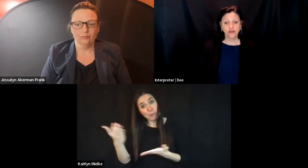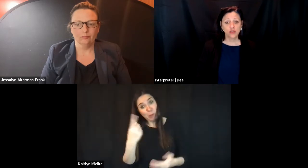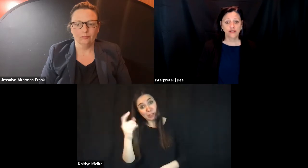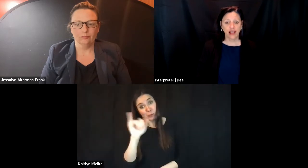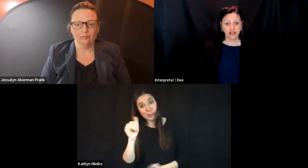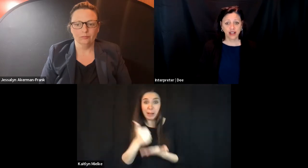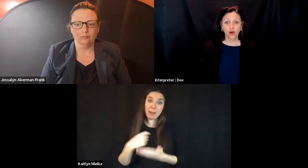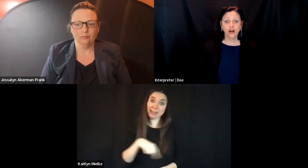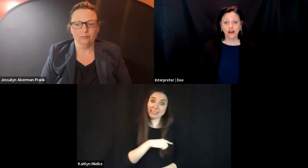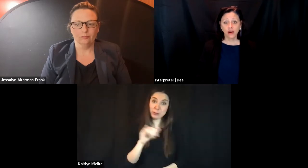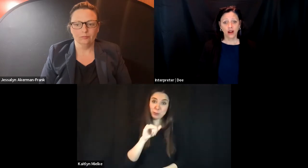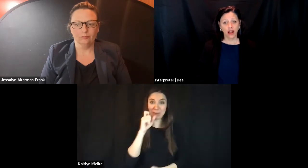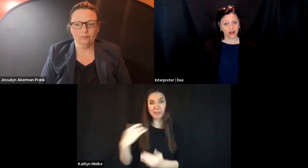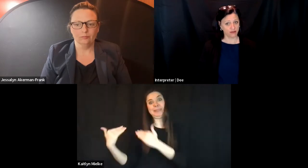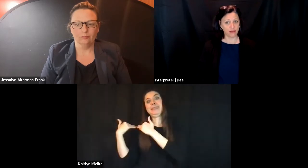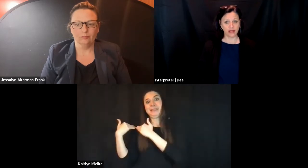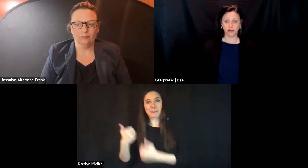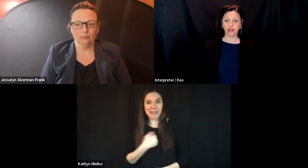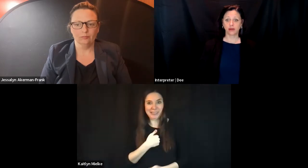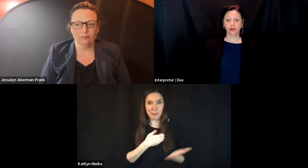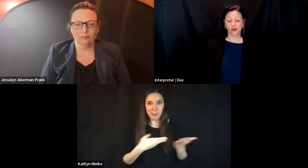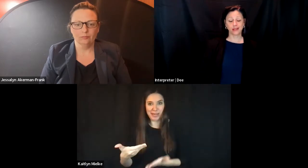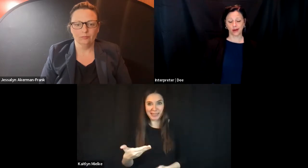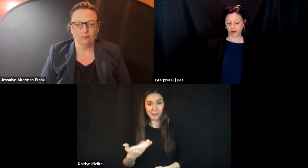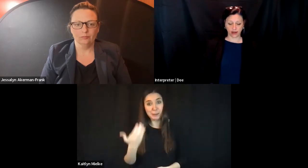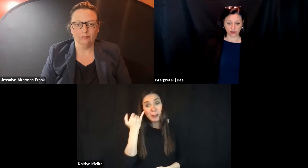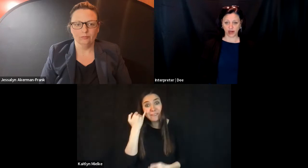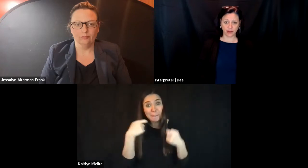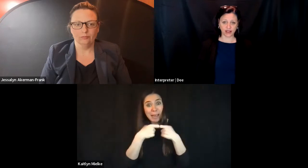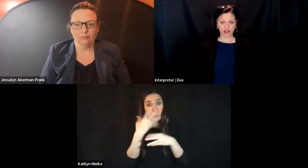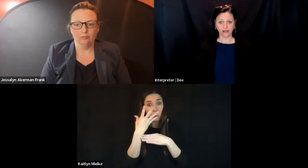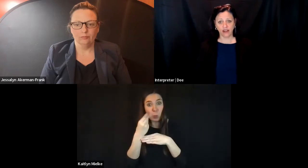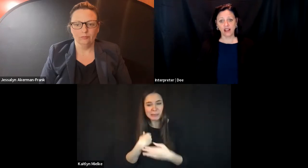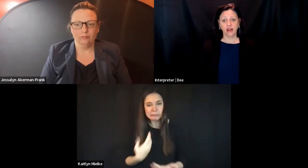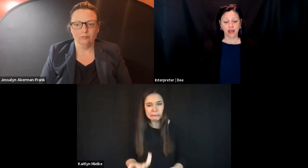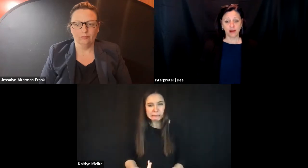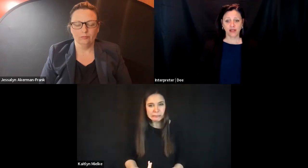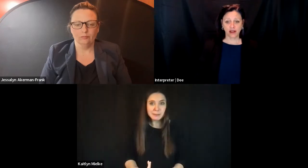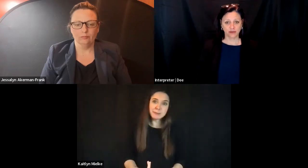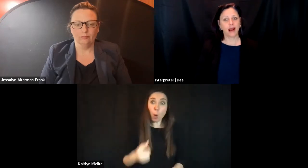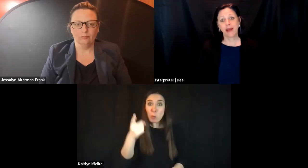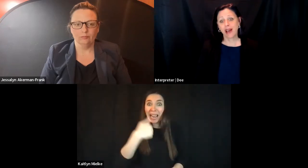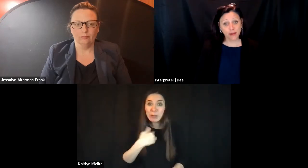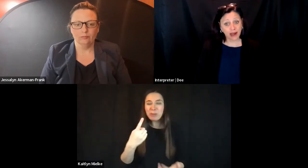person if we could move to more lighted space.